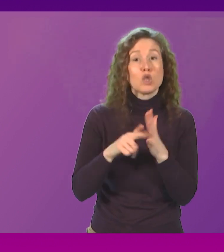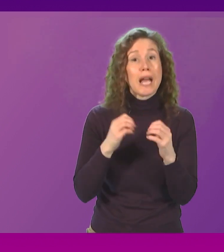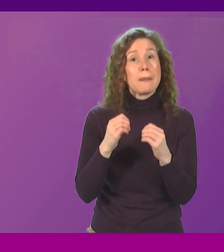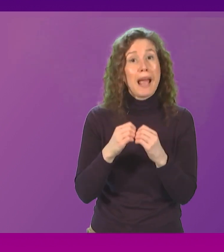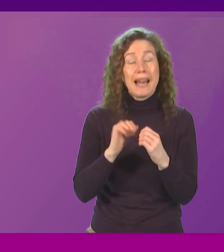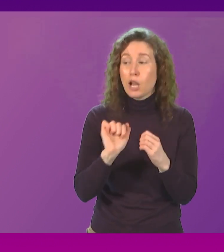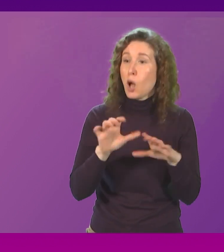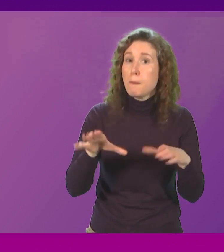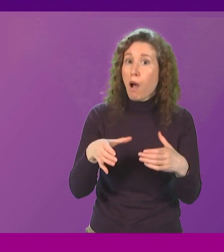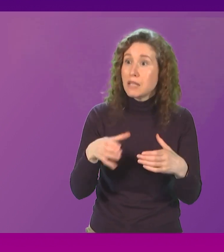party were in office.